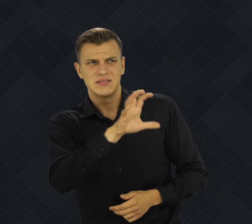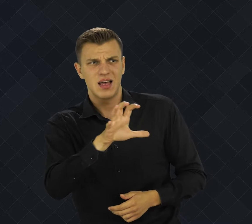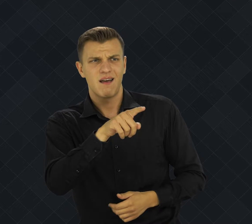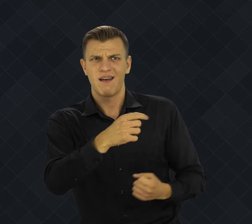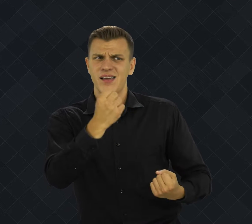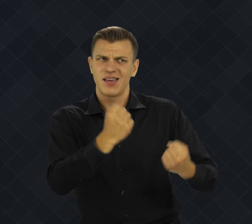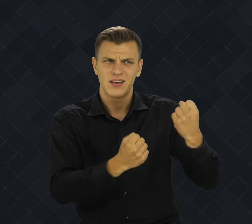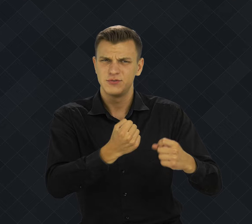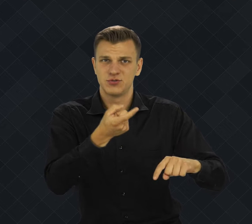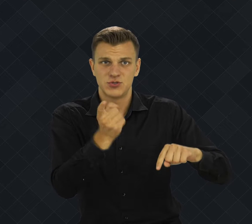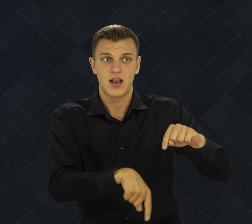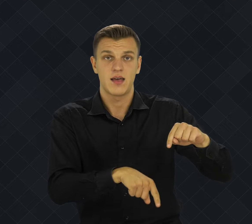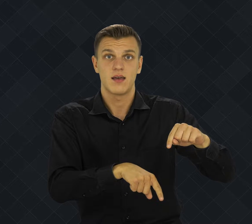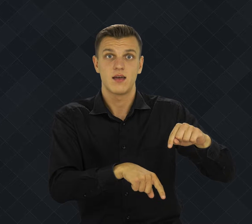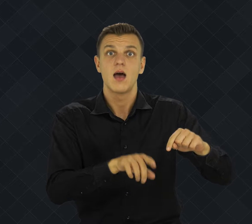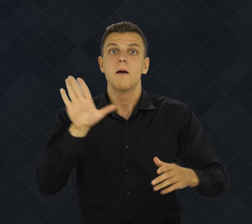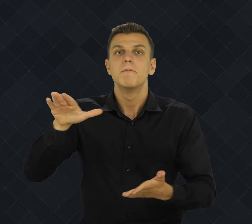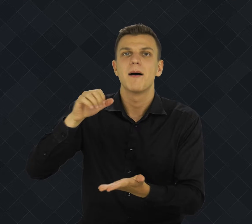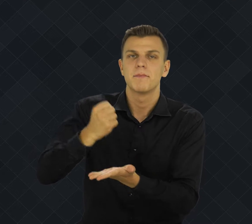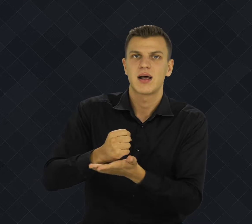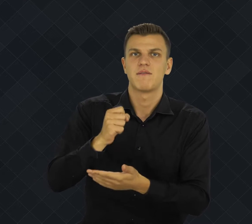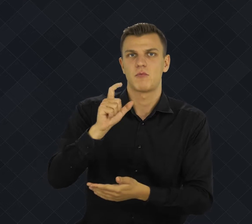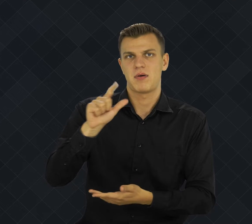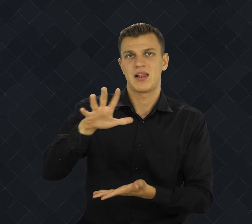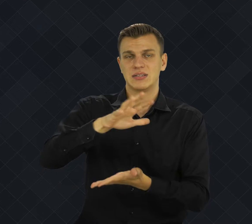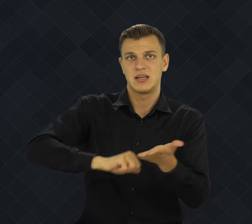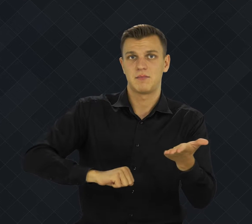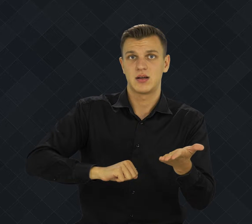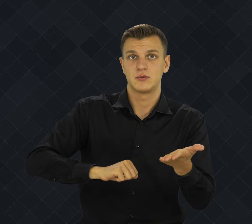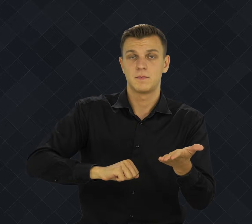or when he sees maneuvers indicating indicating that the driver is unable to drive.